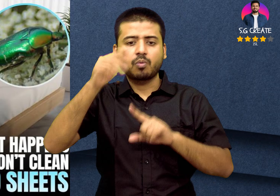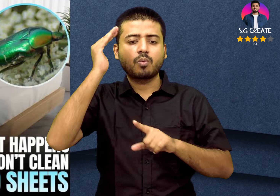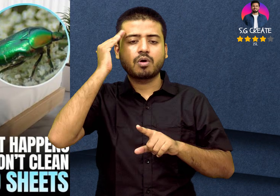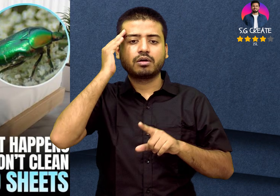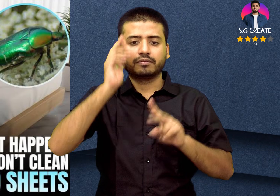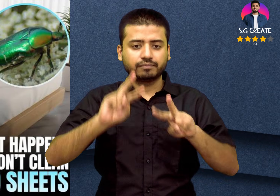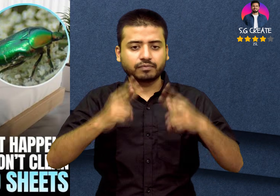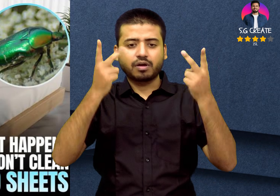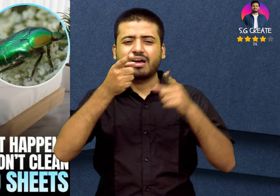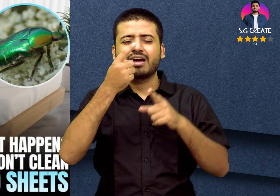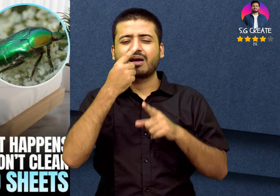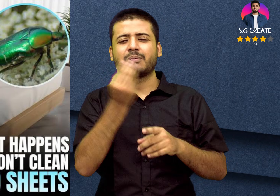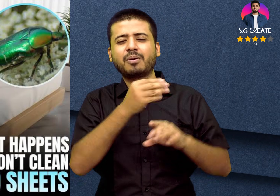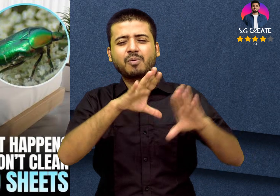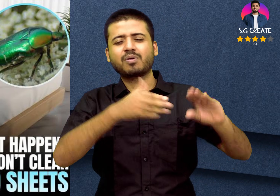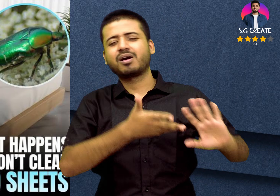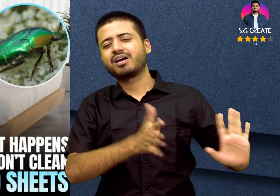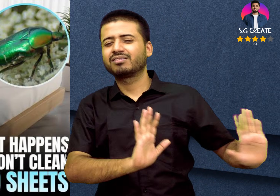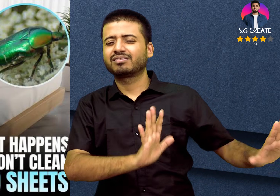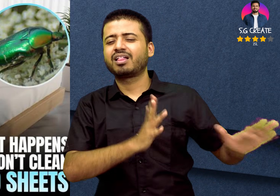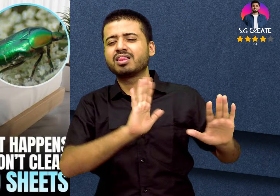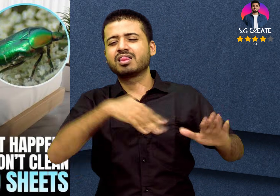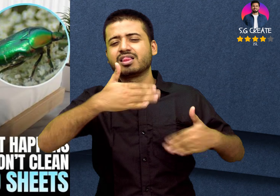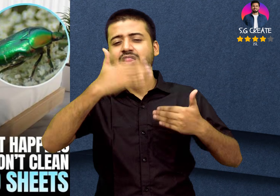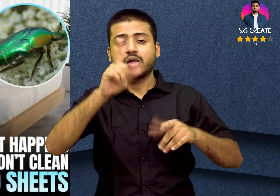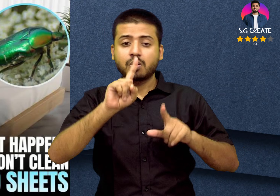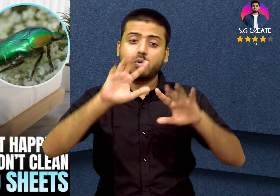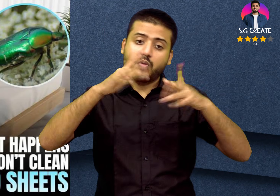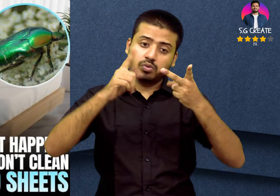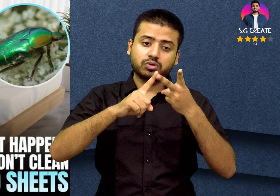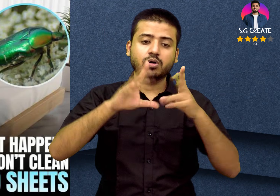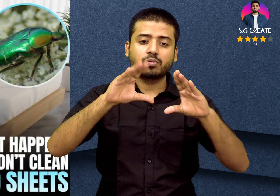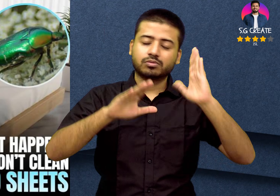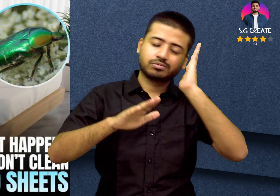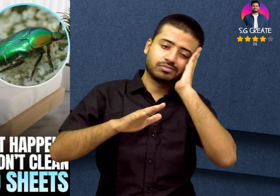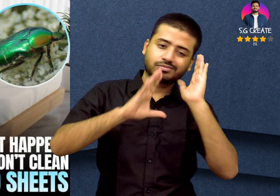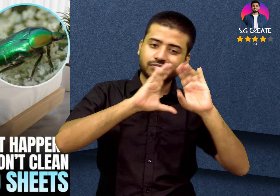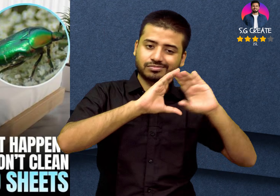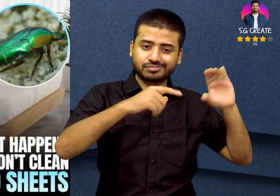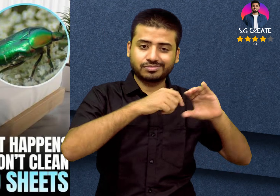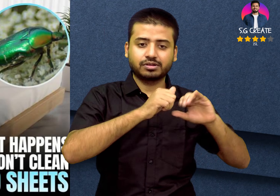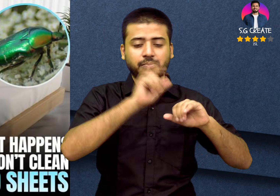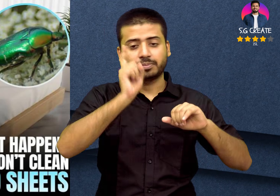or unexplained skin irritation. Your sheets and pillow cases might be the primary culprit.